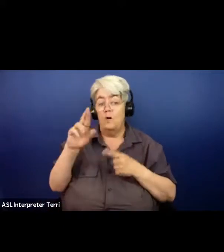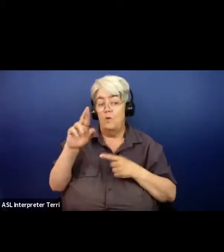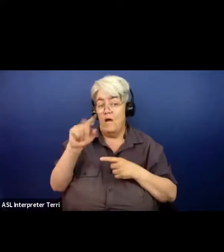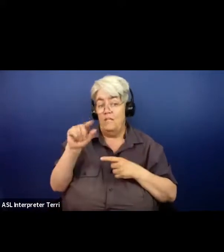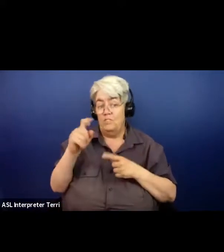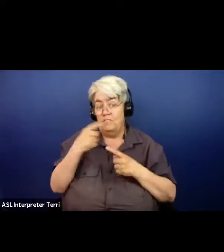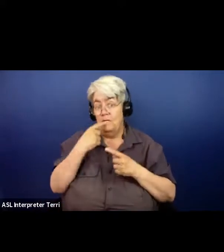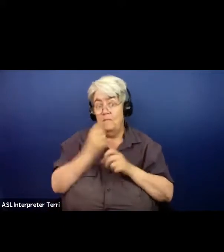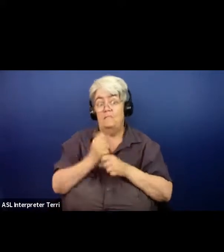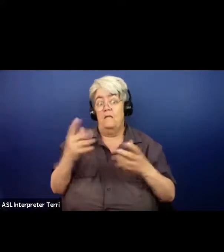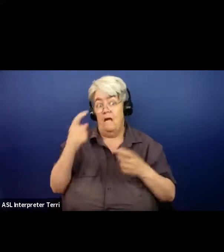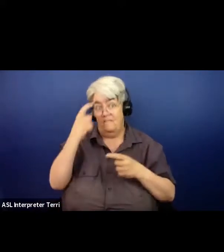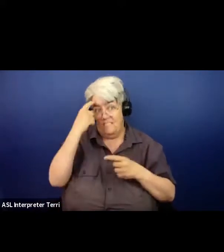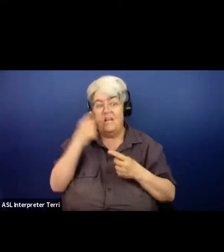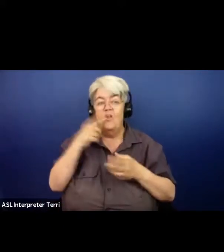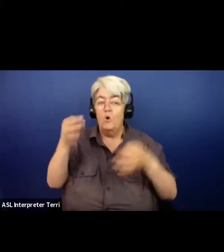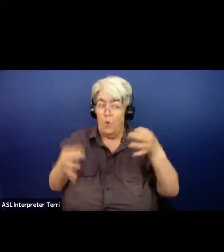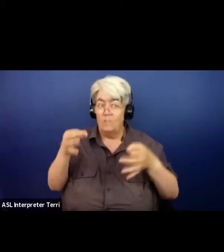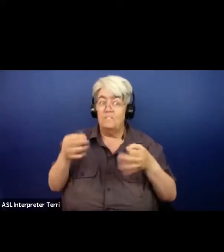in the courts. Frequently